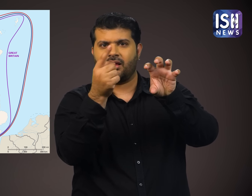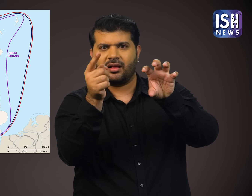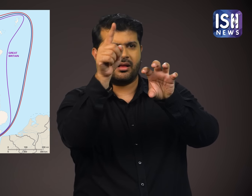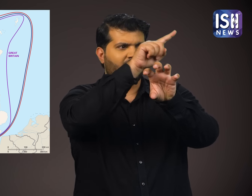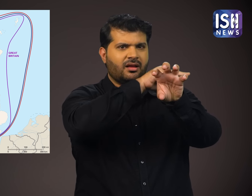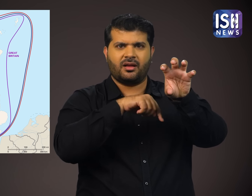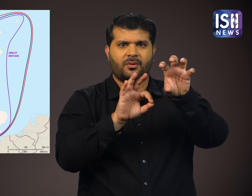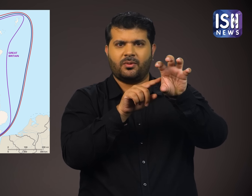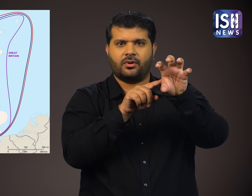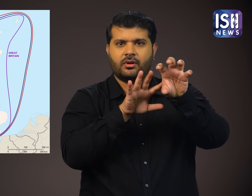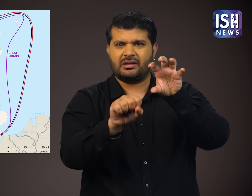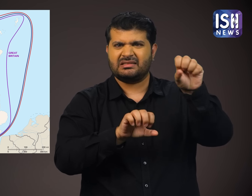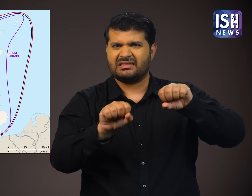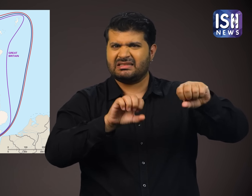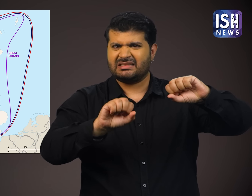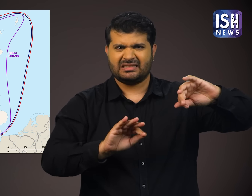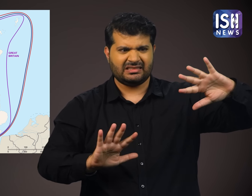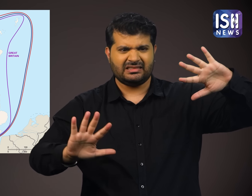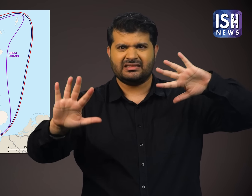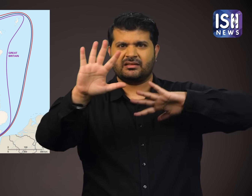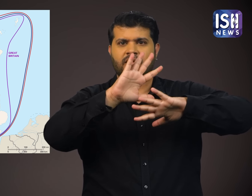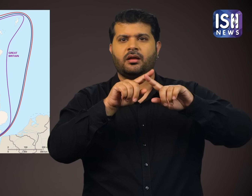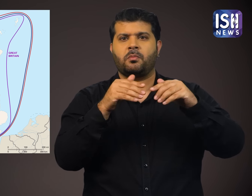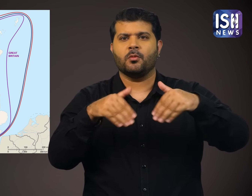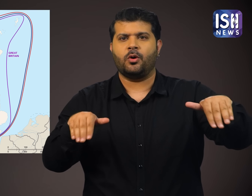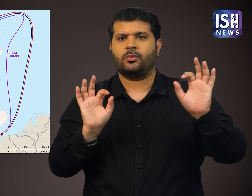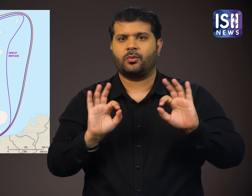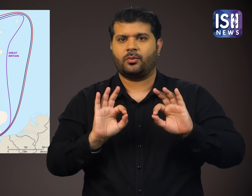It expanded by capturing other lands without sharing land borders.